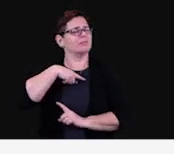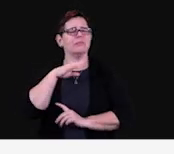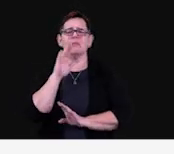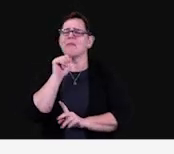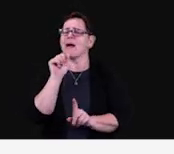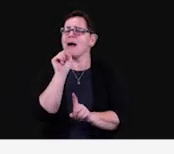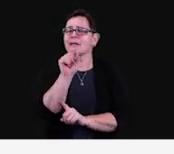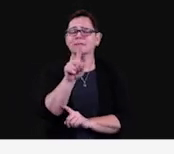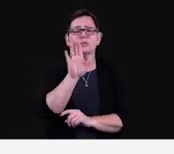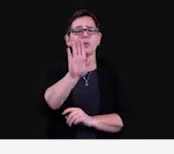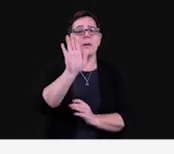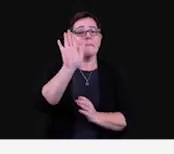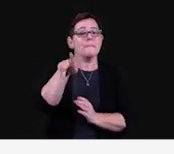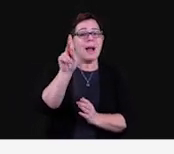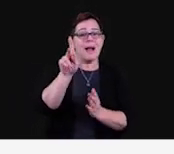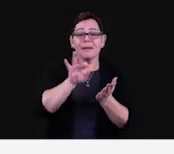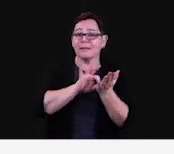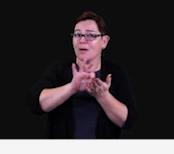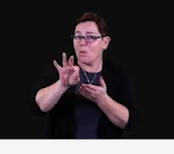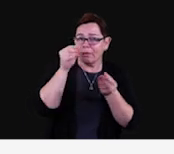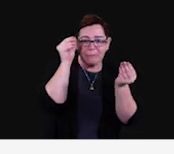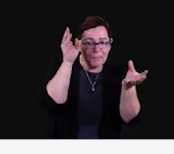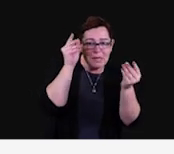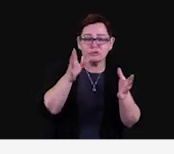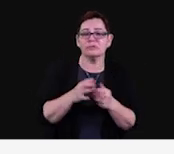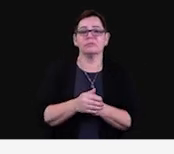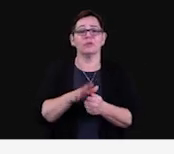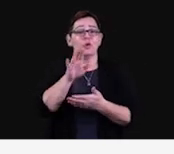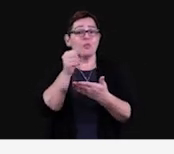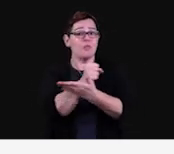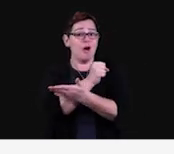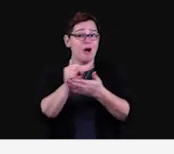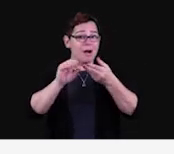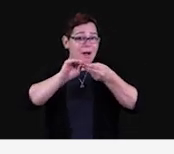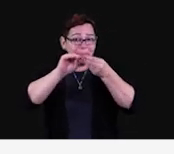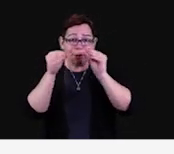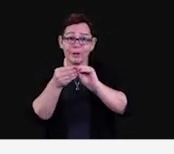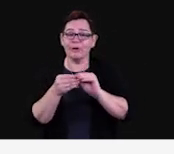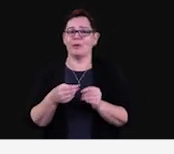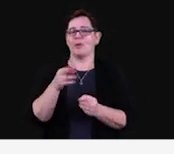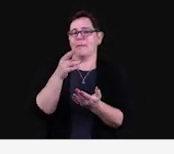number, or passport number, or use threats or intimidation tactics.